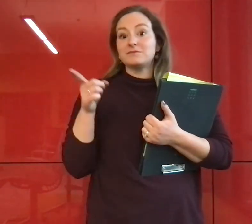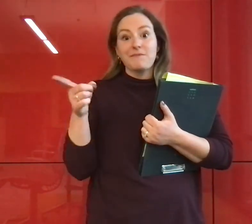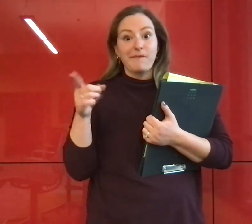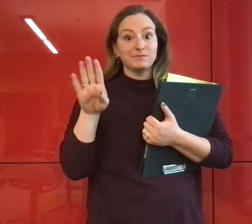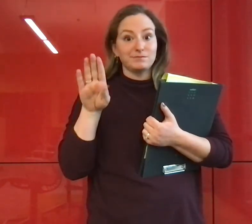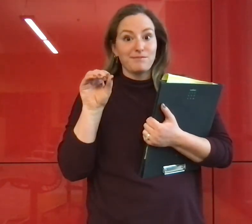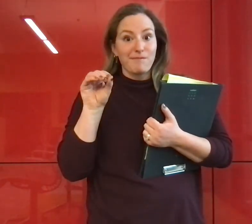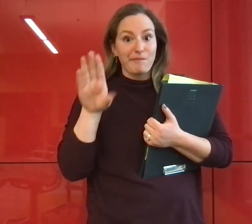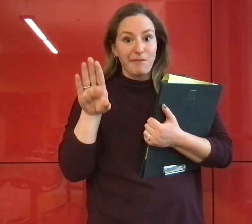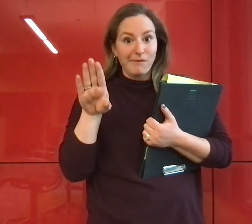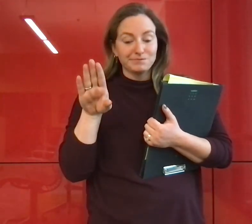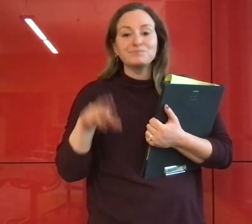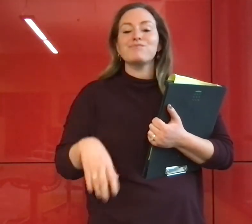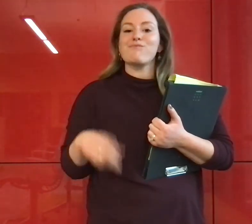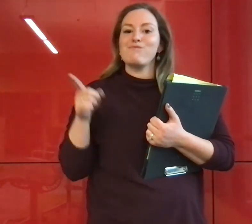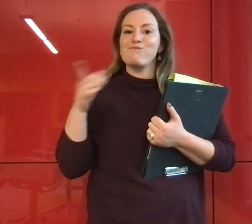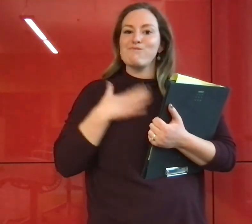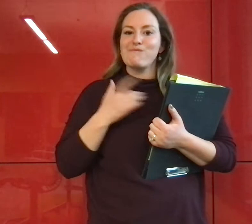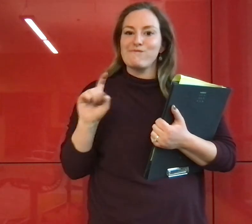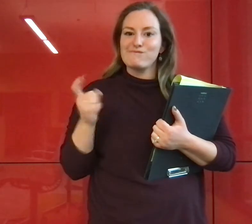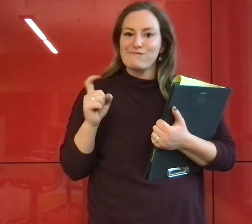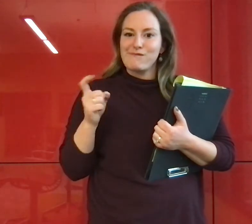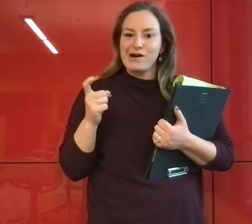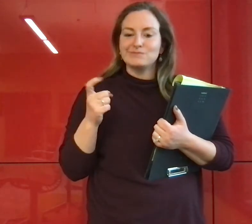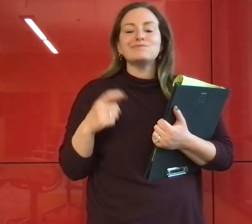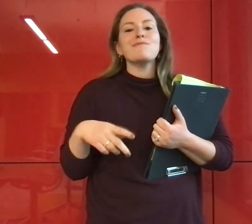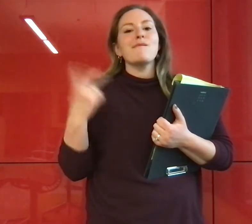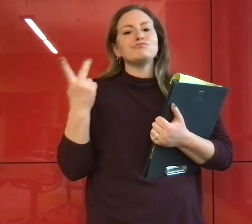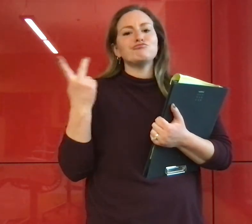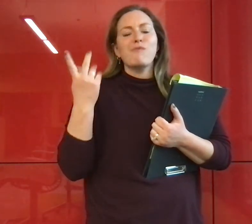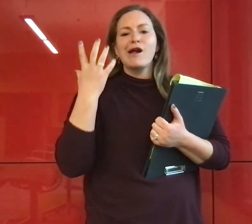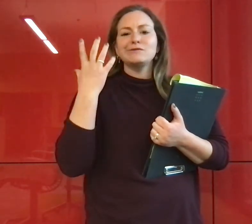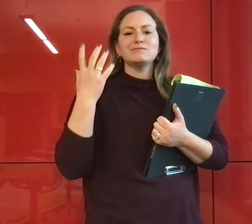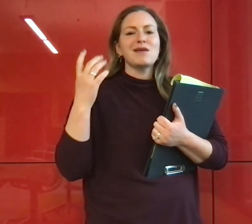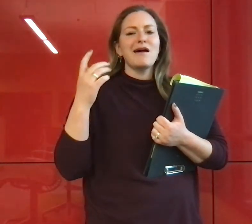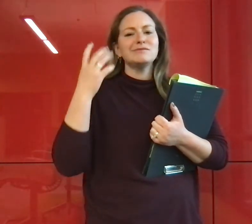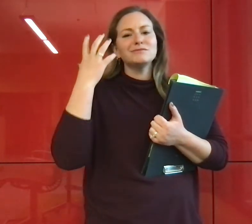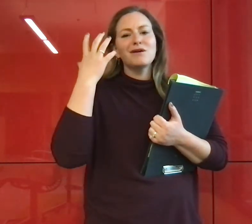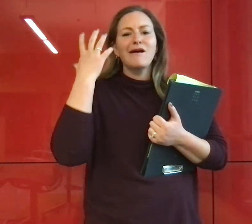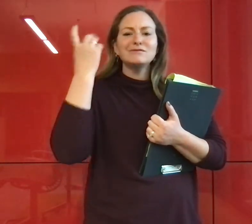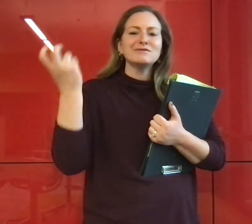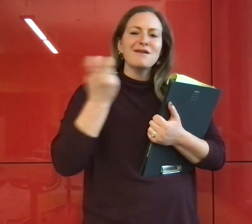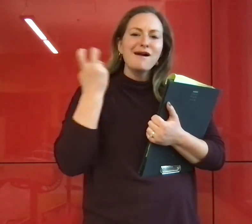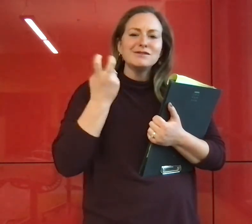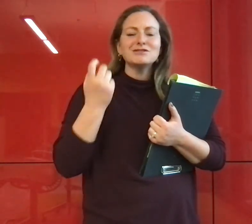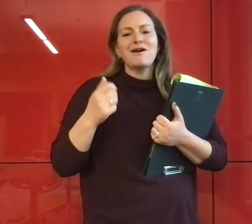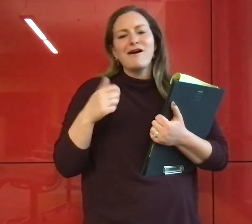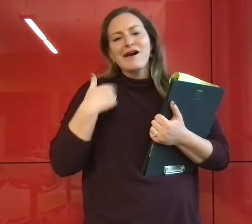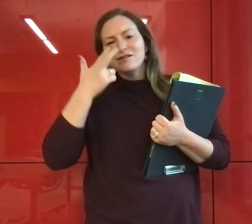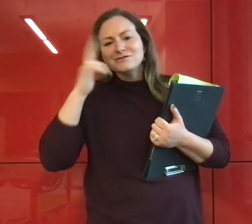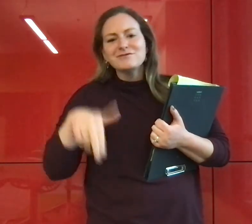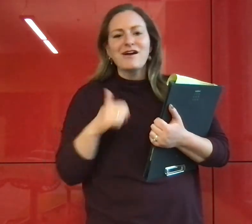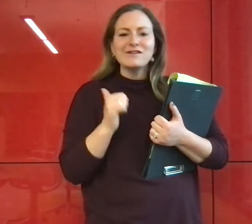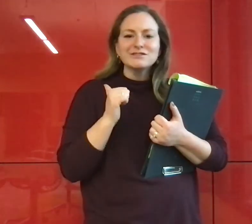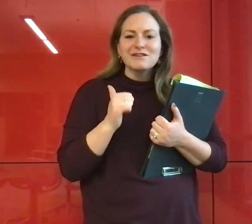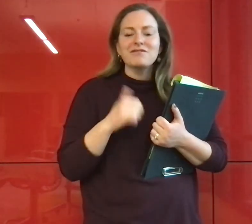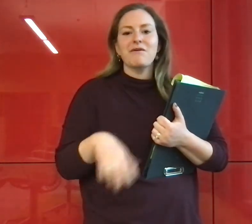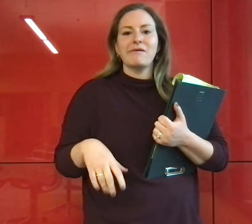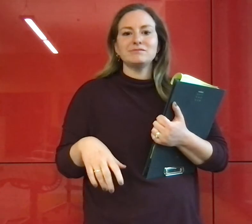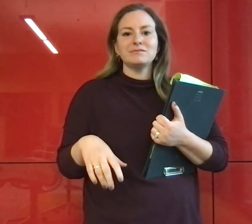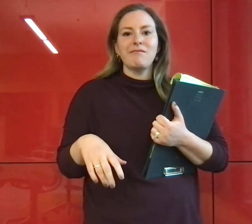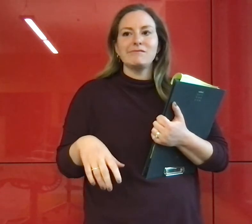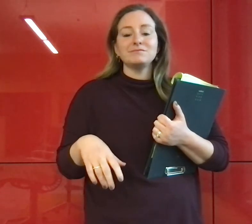"This is my friend, Bob. He and I hang and have fun together.